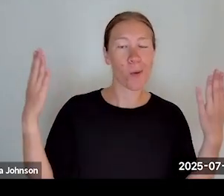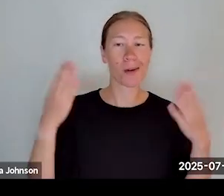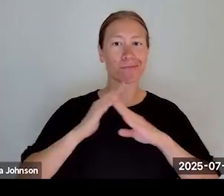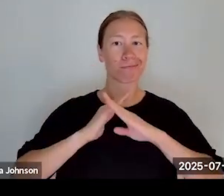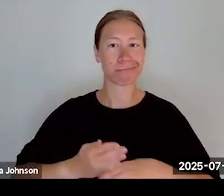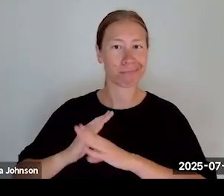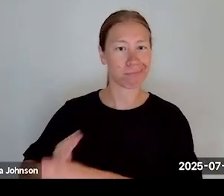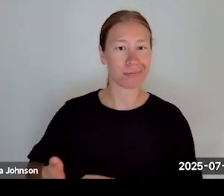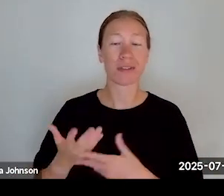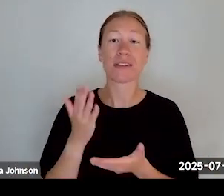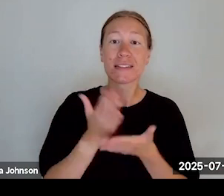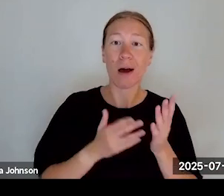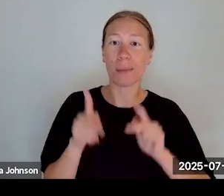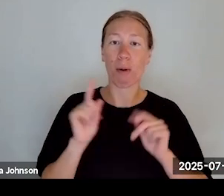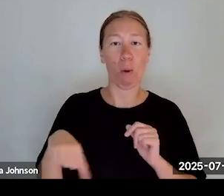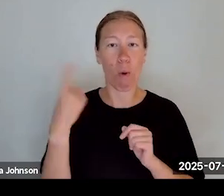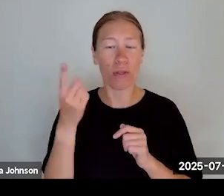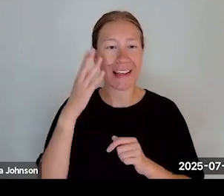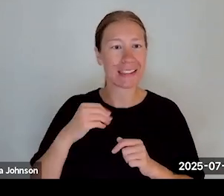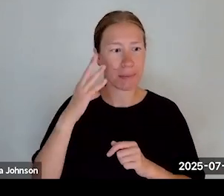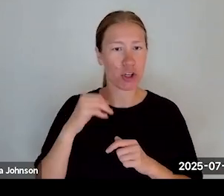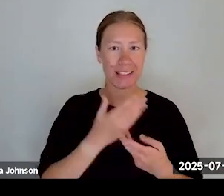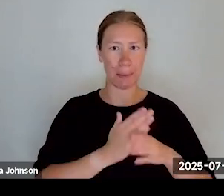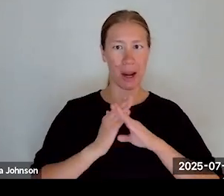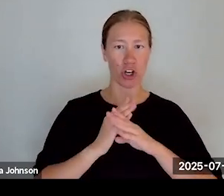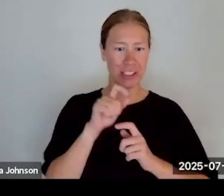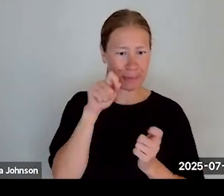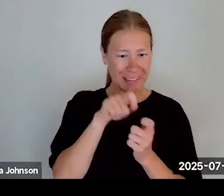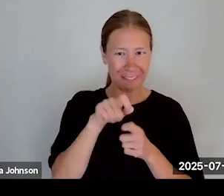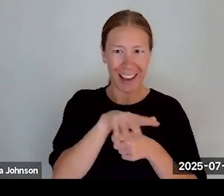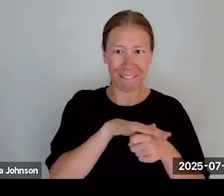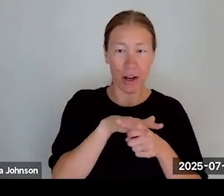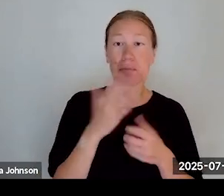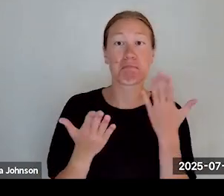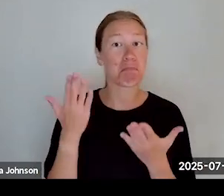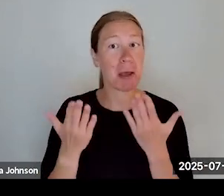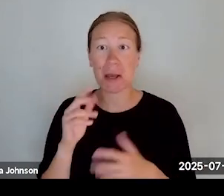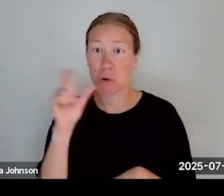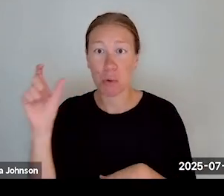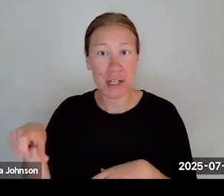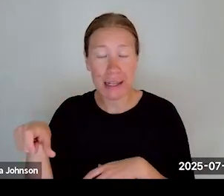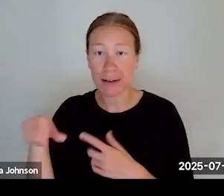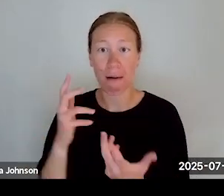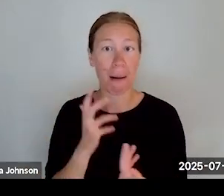barriers from their condition in certain environments, so they may not need accommodations in order to perform their job.